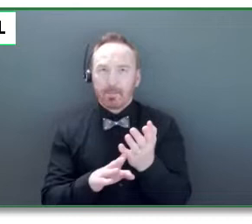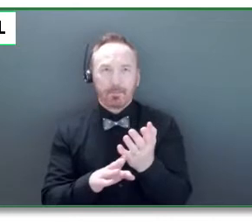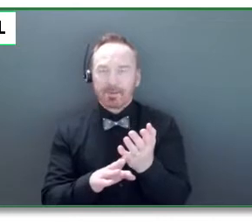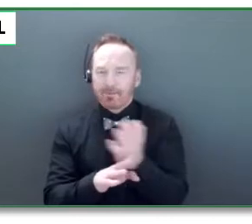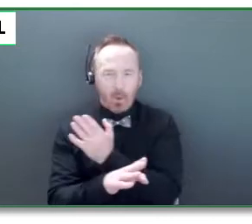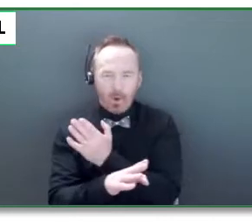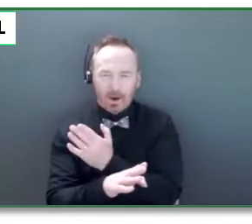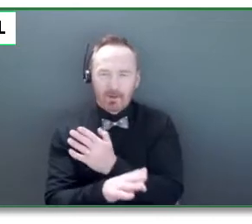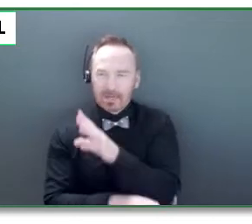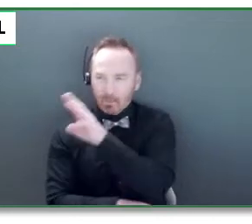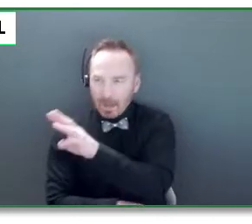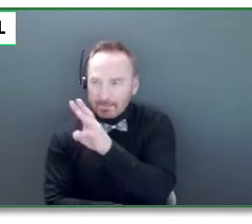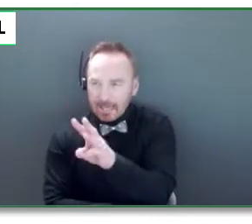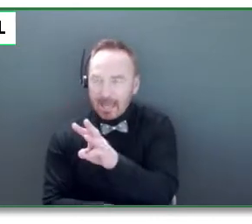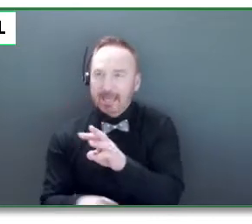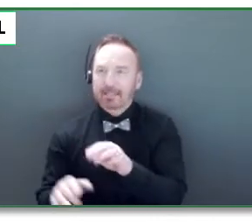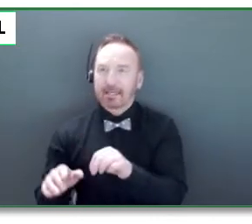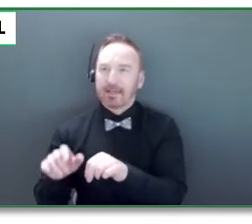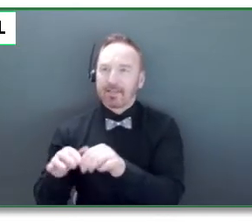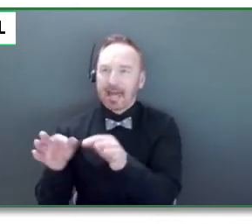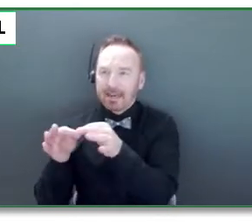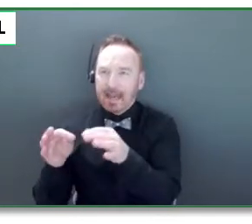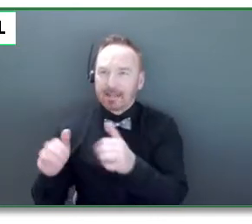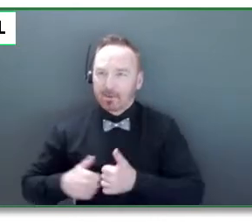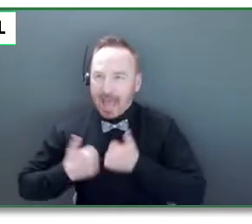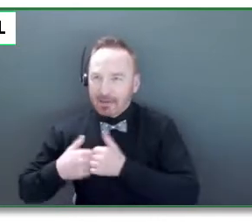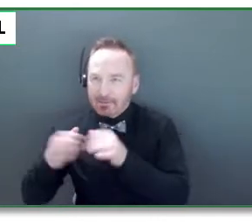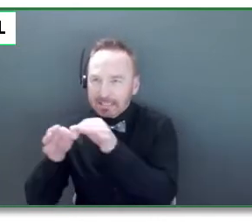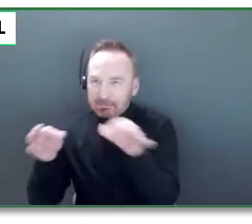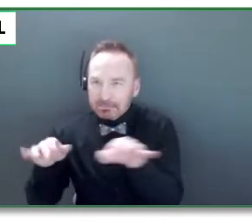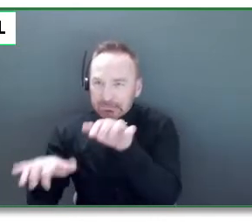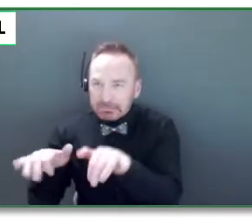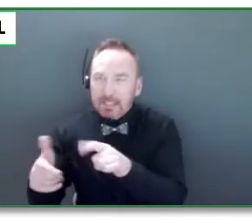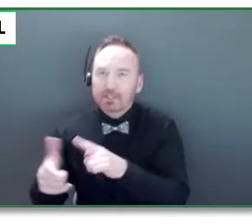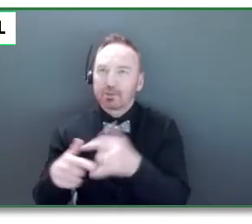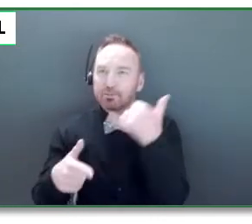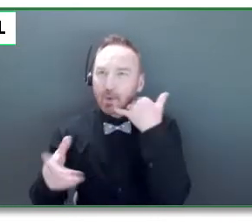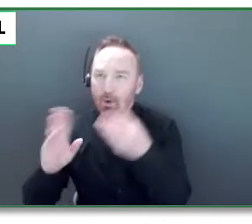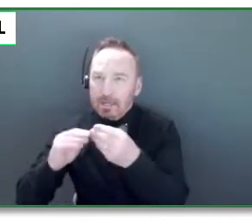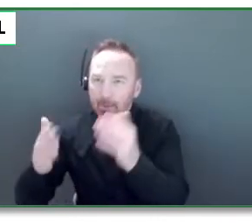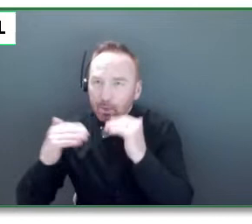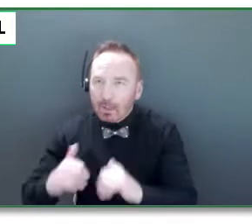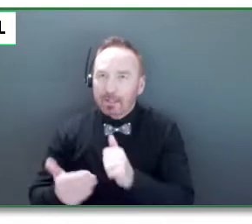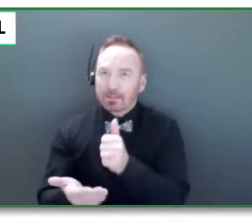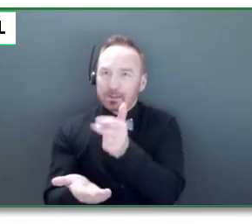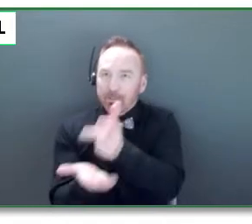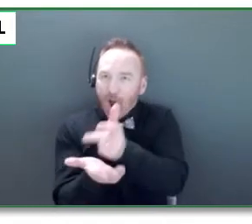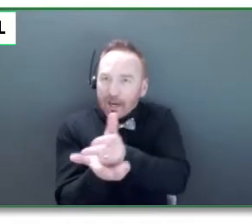parking to signage to activities to every aspect of the park. Make sure it's